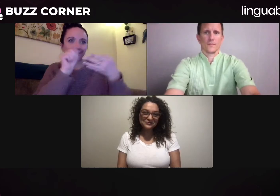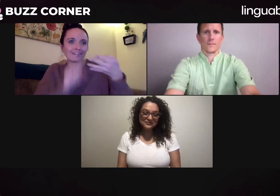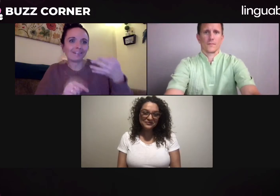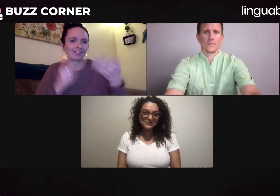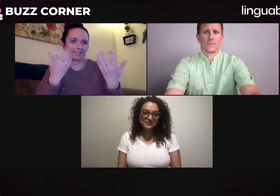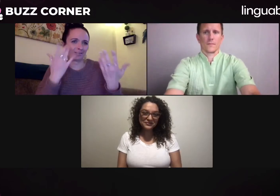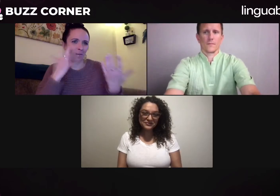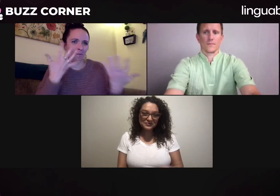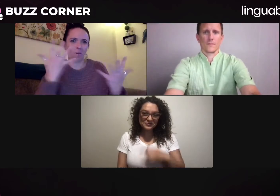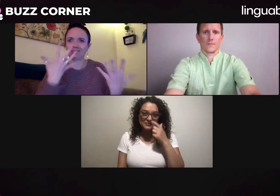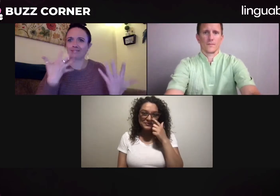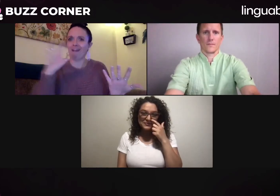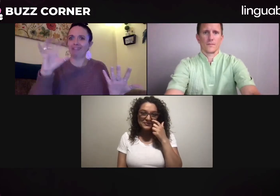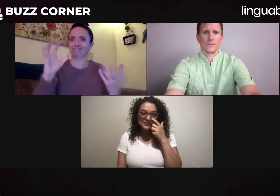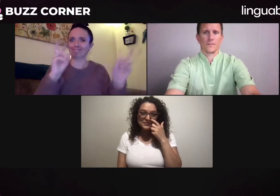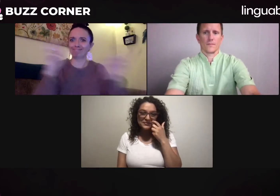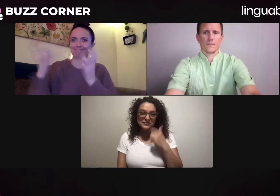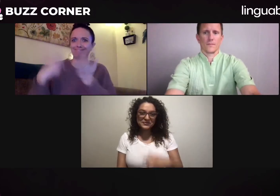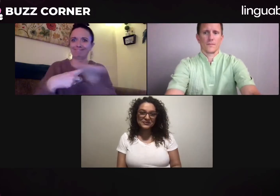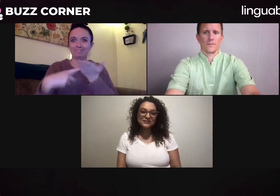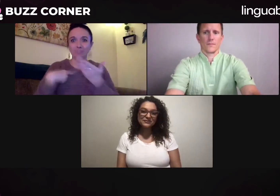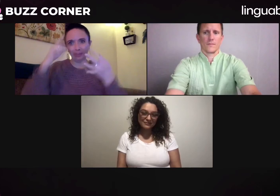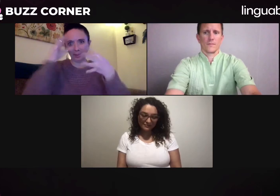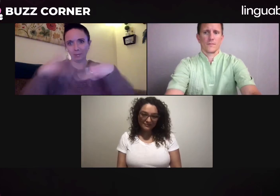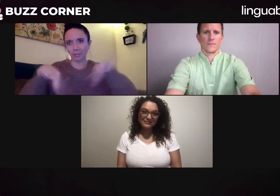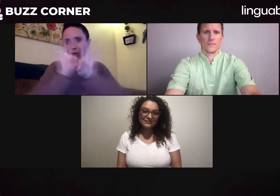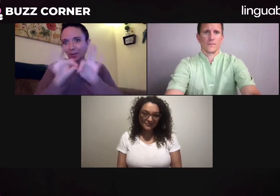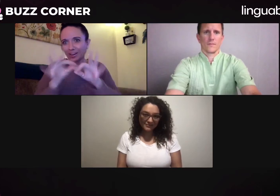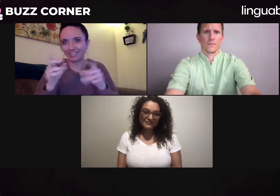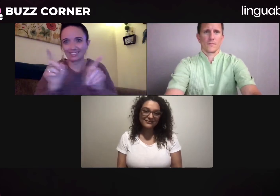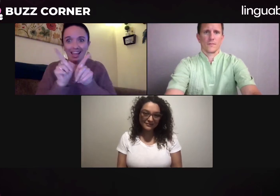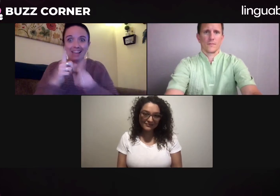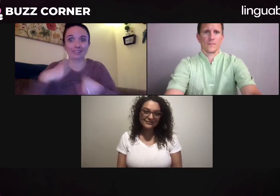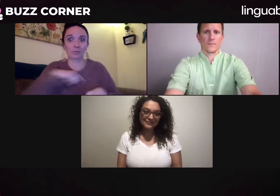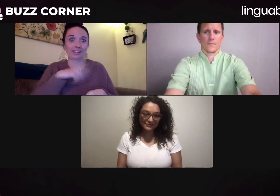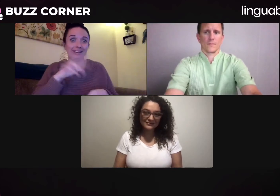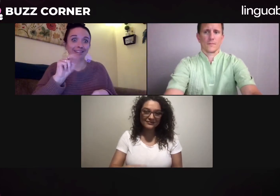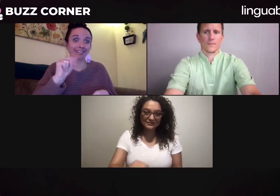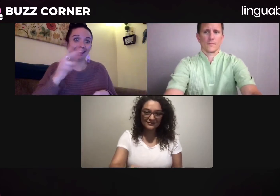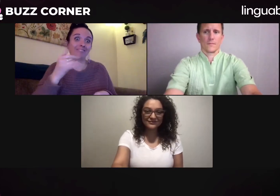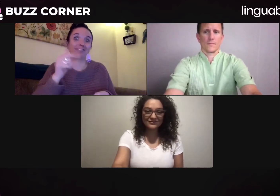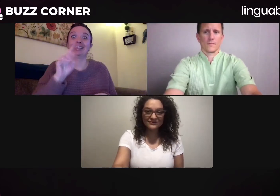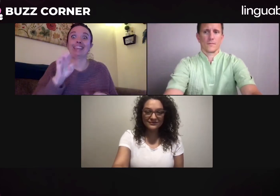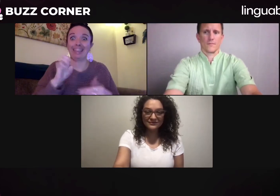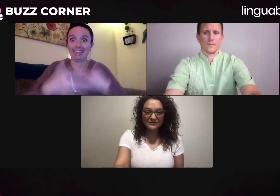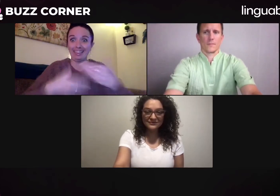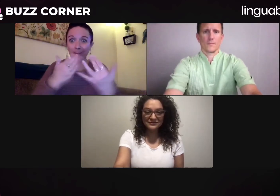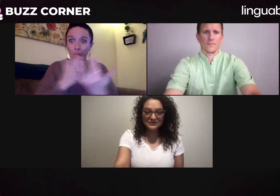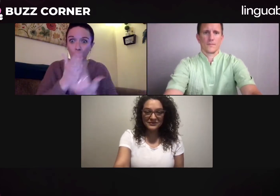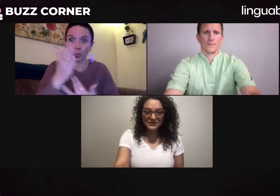I love looking at all of the different topics that you discuss at Buzz Corners. I think there's a lot of hot topics going on